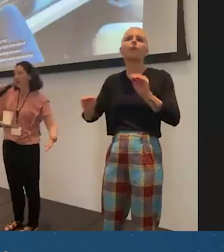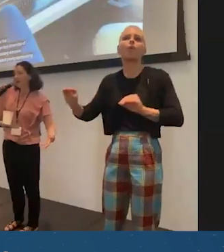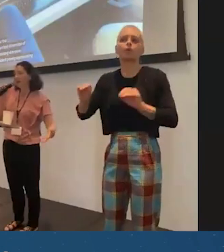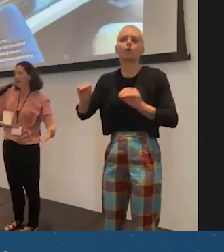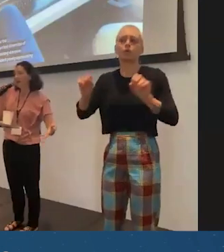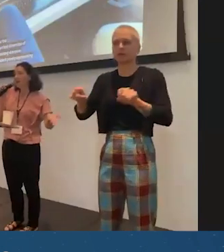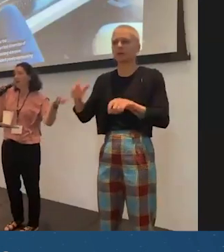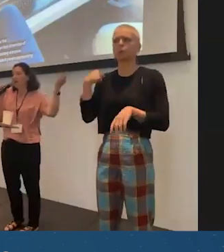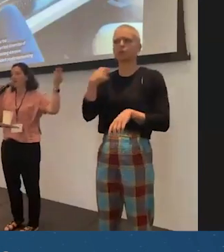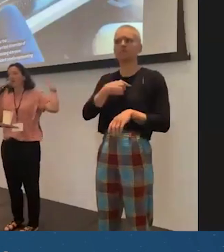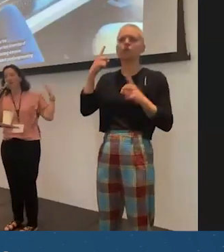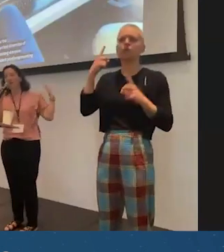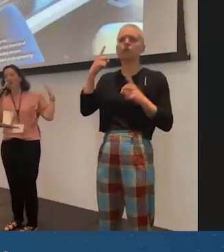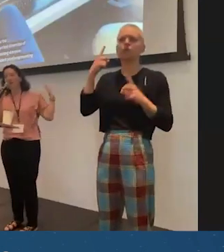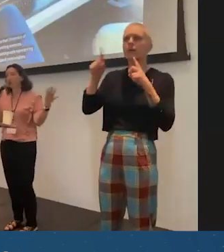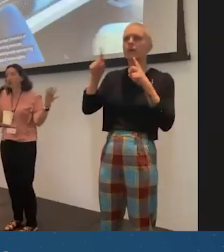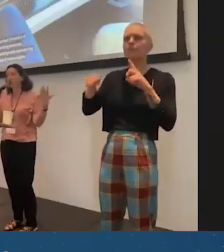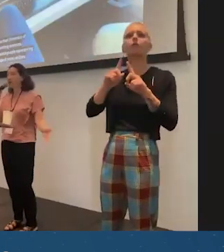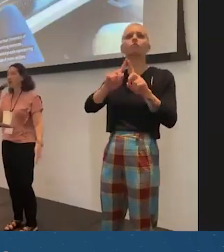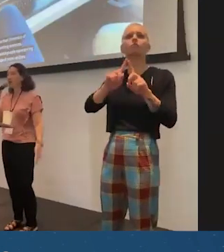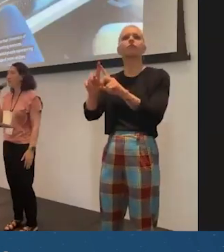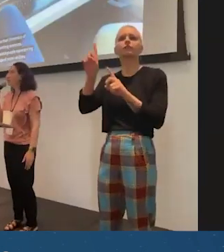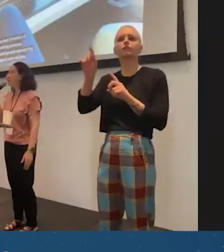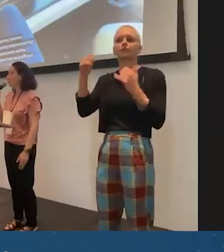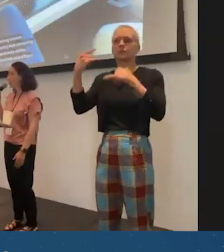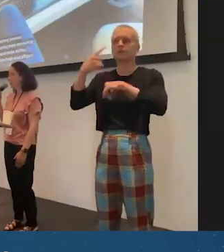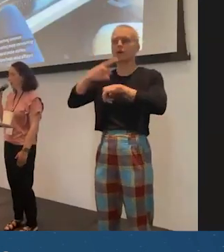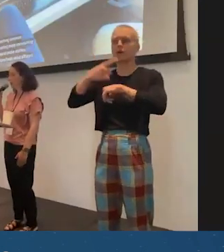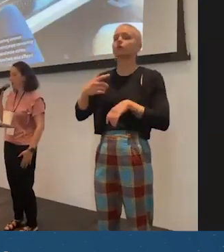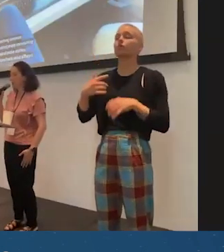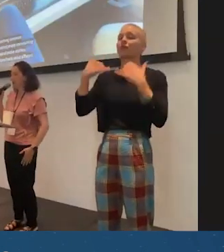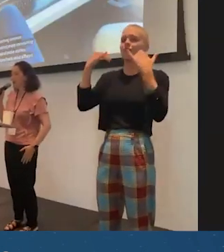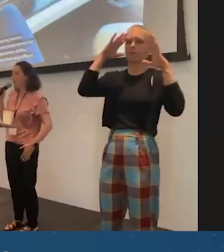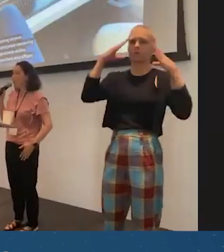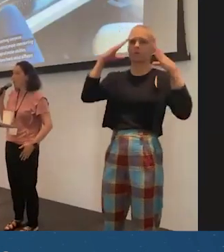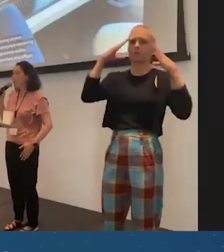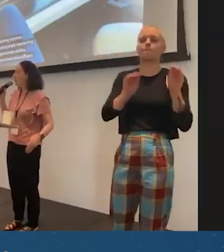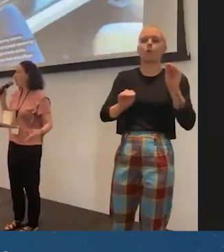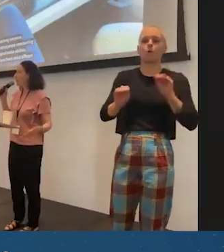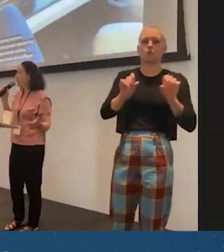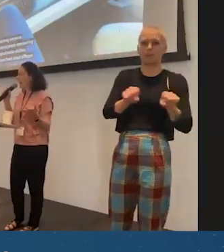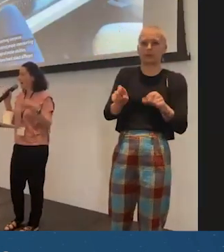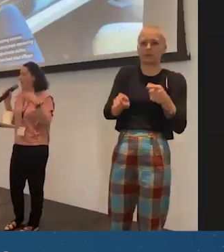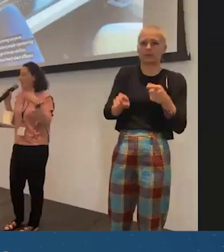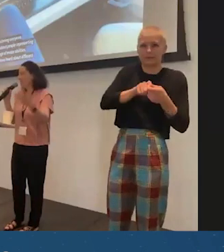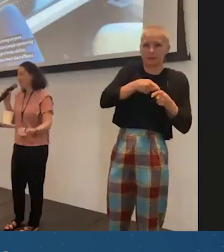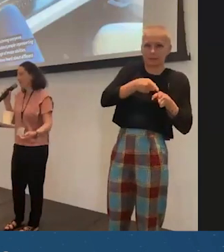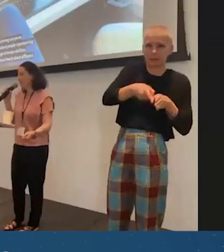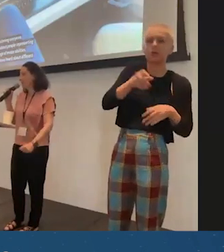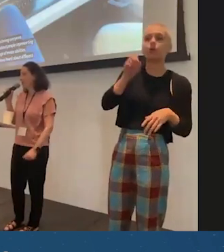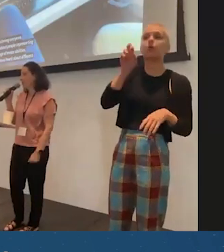And here, I'm largely talking about different motor abilities or amputees, for example.